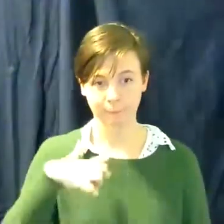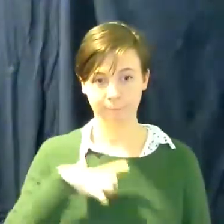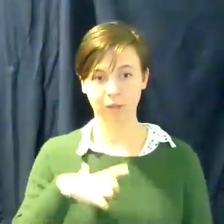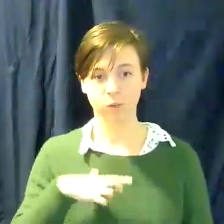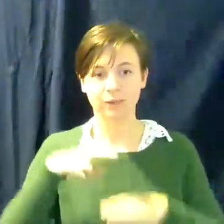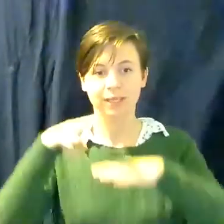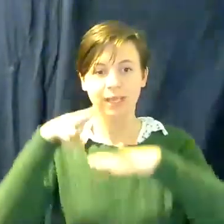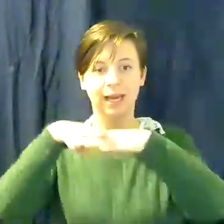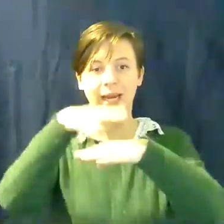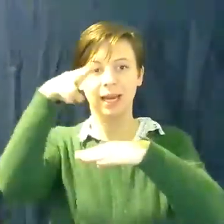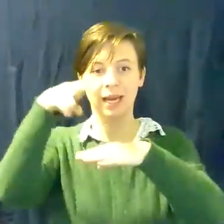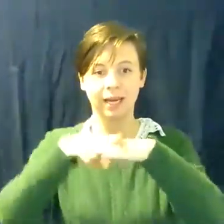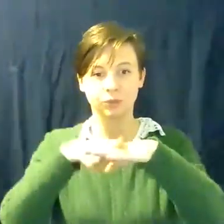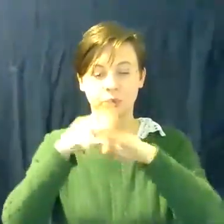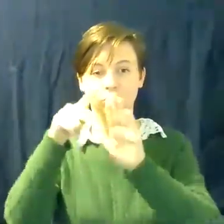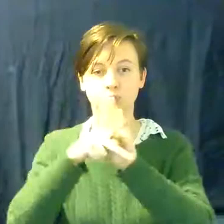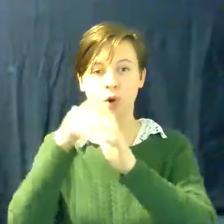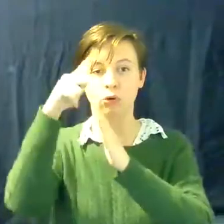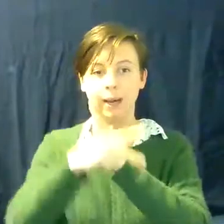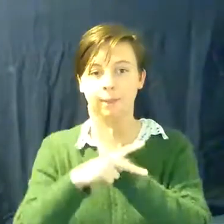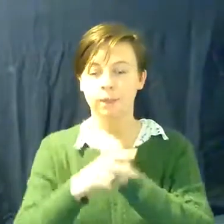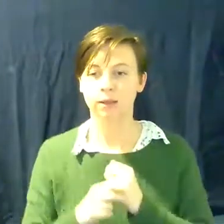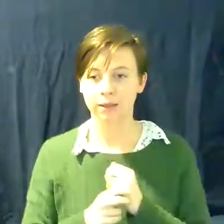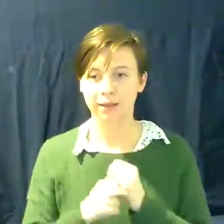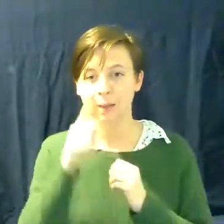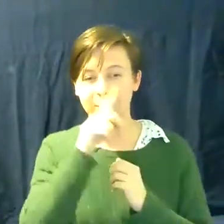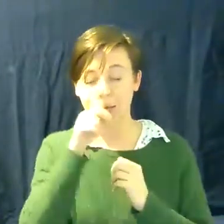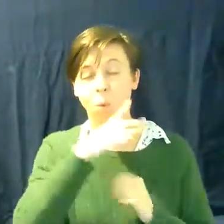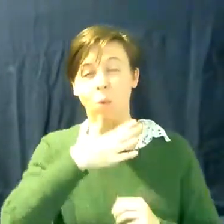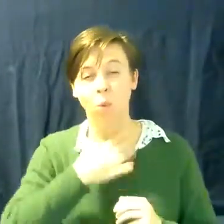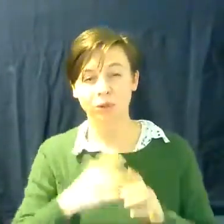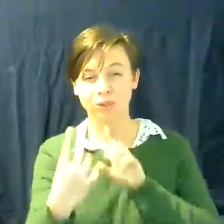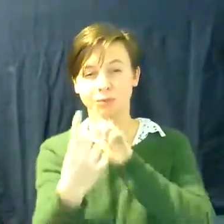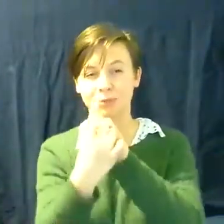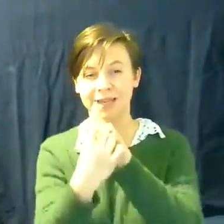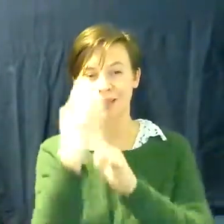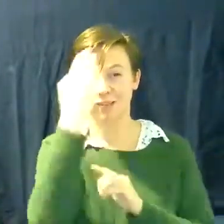. David and I will do everything we can to get a match for you.